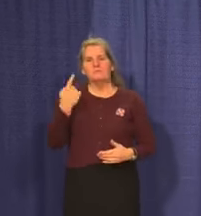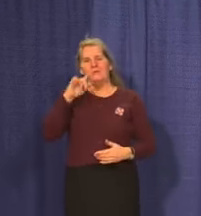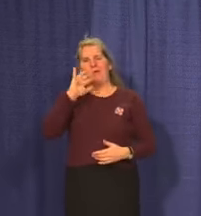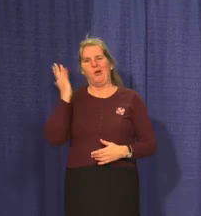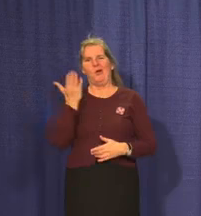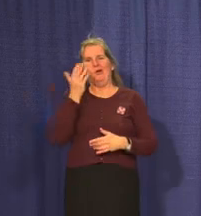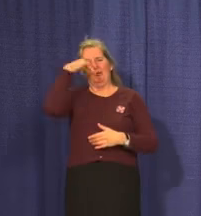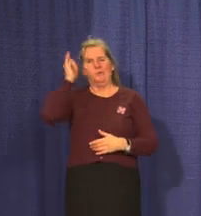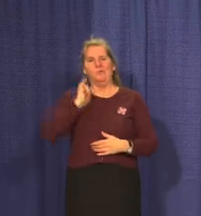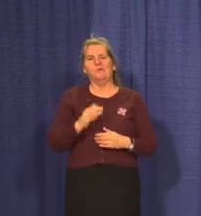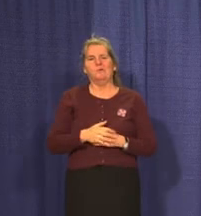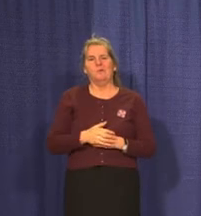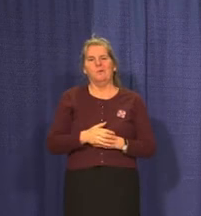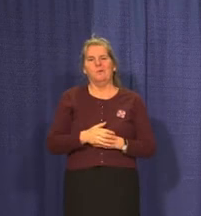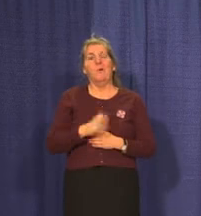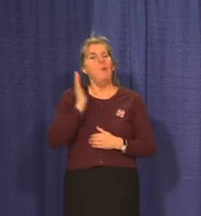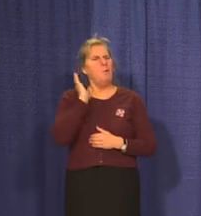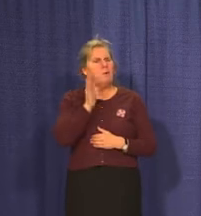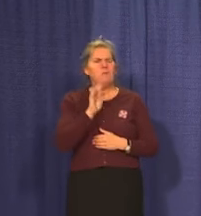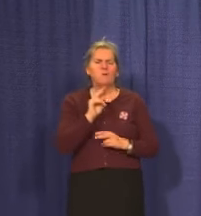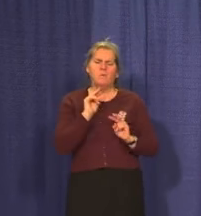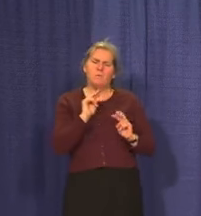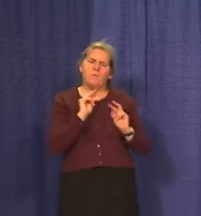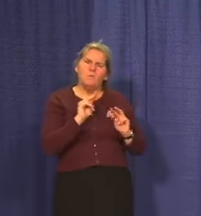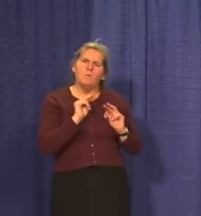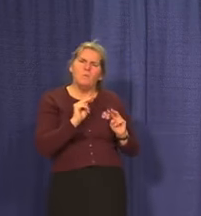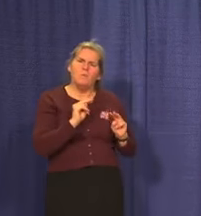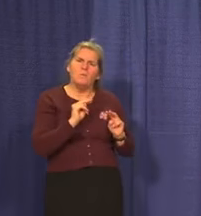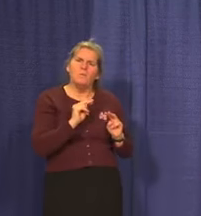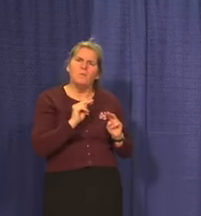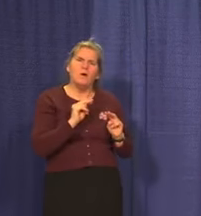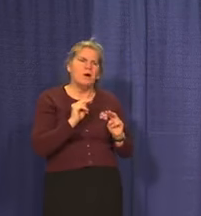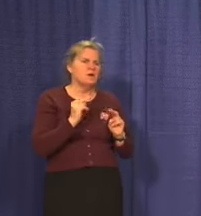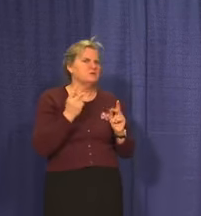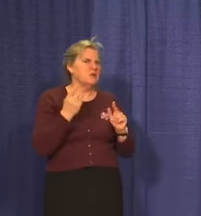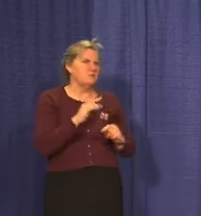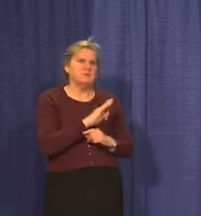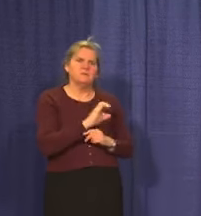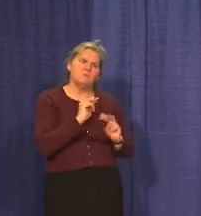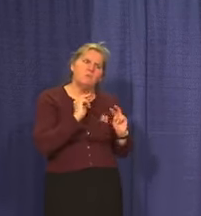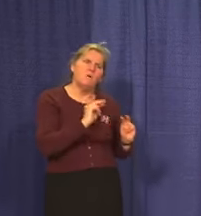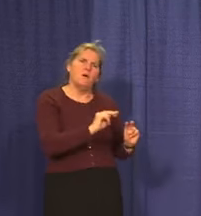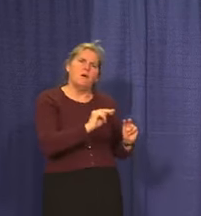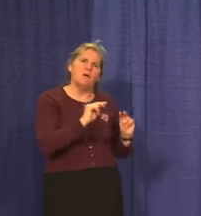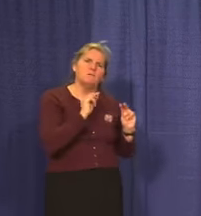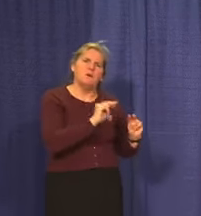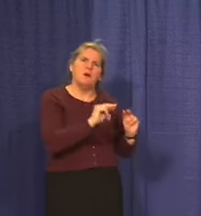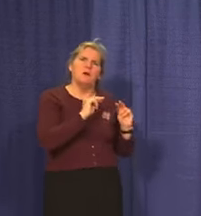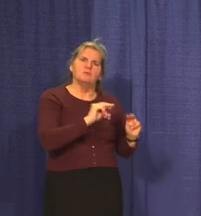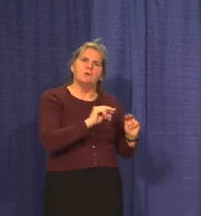WE OF COURSE WILL CONTINUE TO STAY IN CLOSE TOUCH WITH AND MONITOR THE EVOLVING PANDEMIC IN BC.